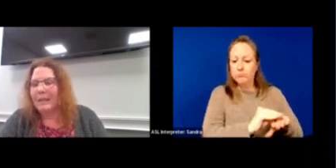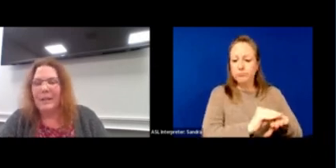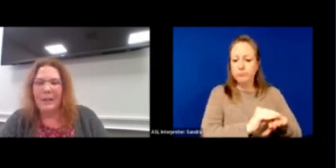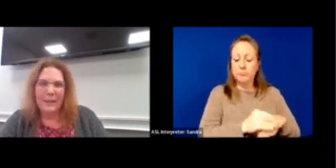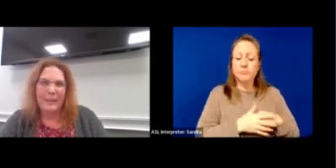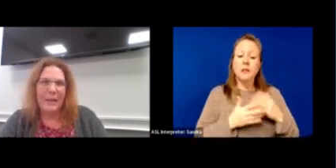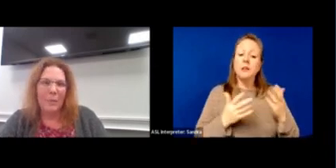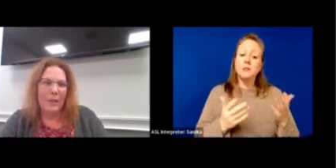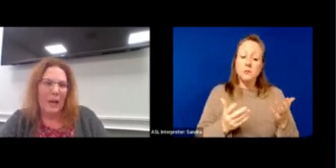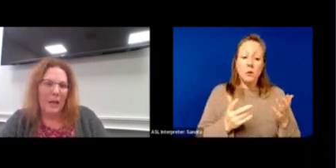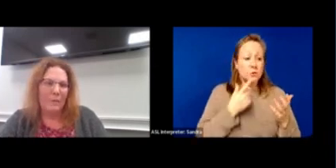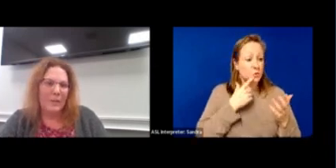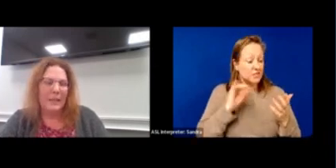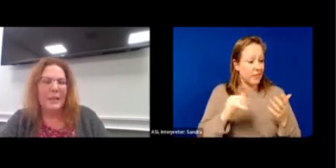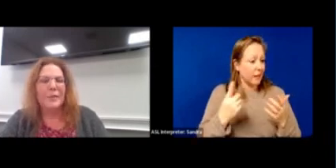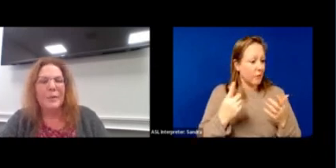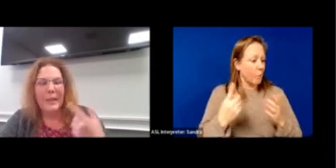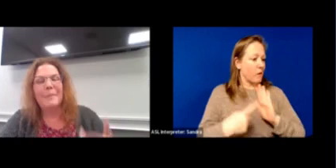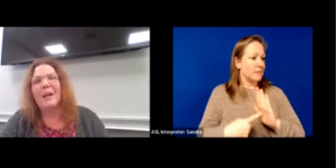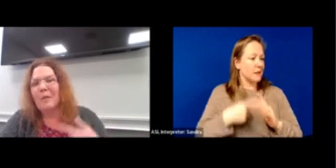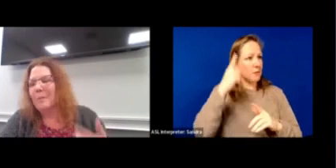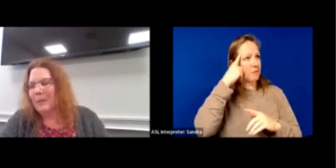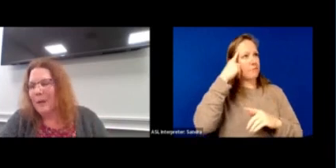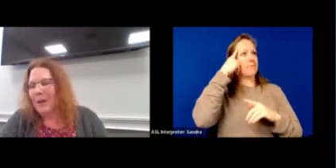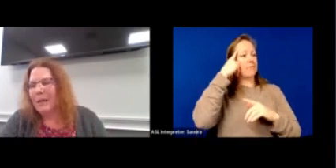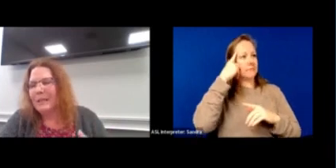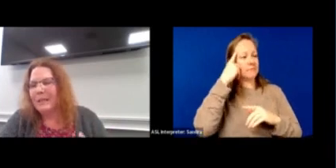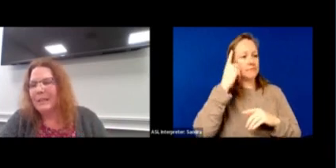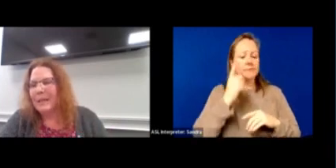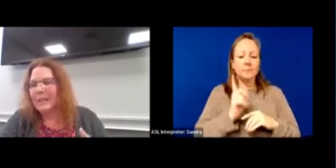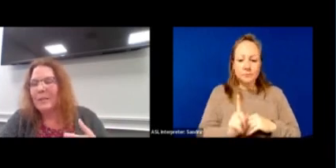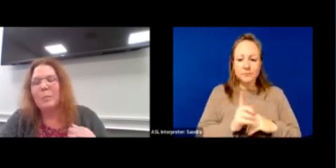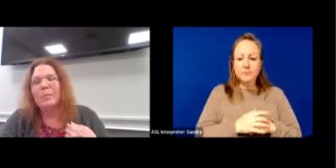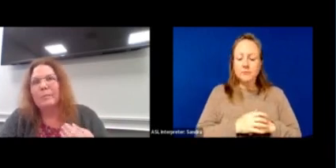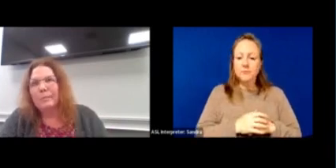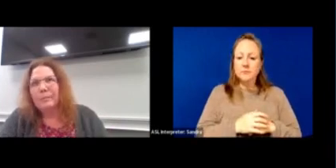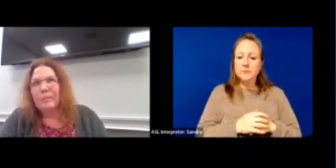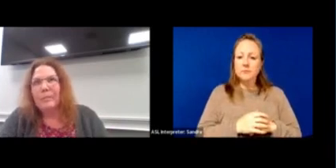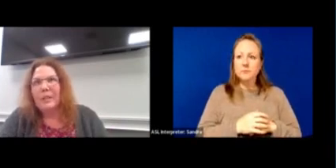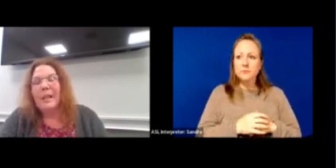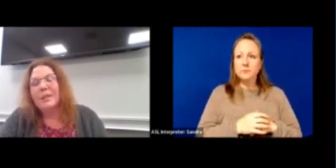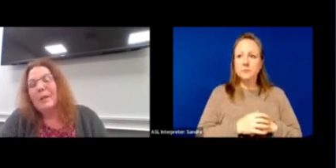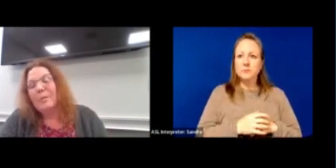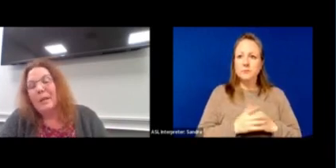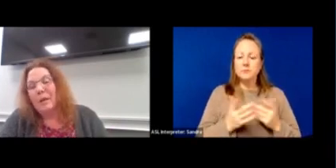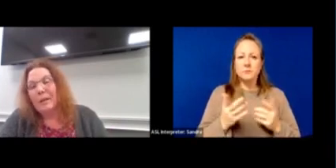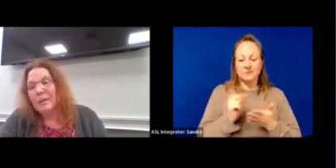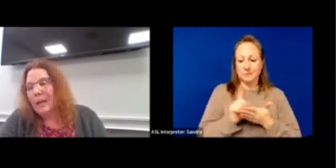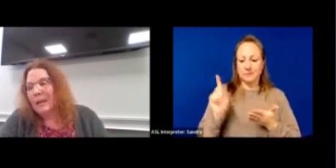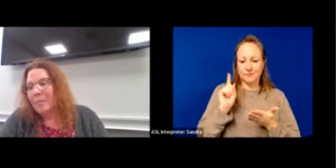that the example that I was thinking through that keeps coming up, in my mind is that. So last week, my daughter had